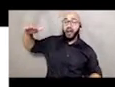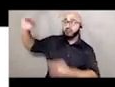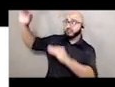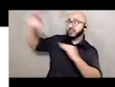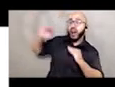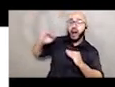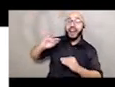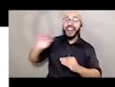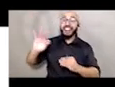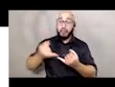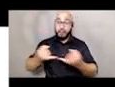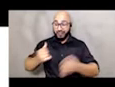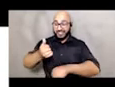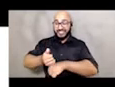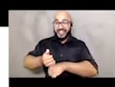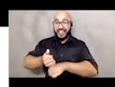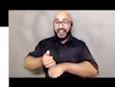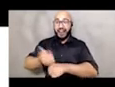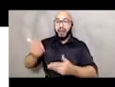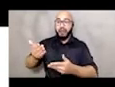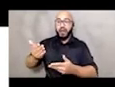But this idea is false.